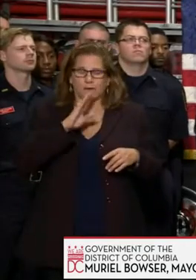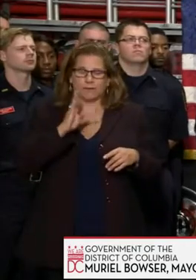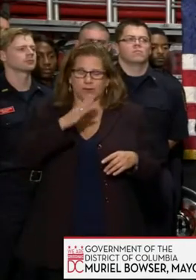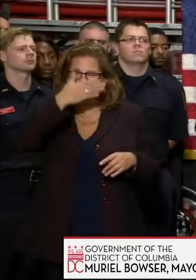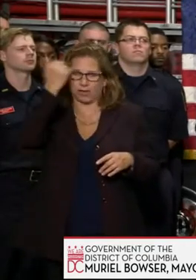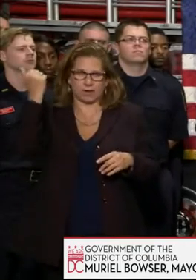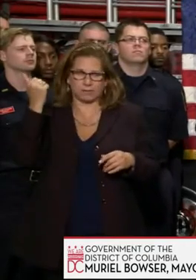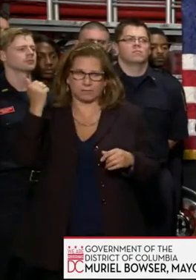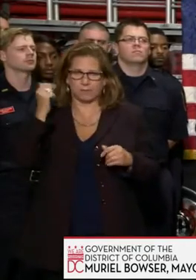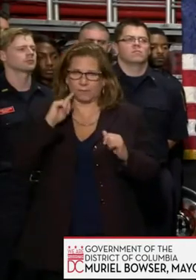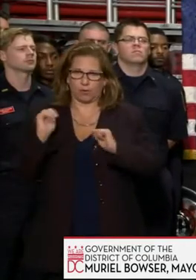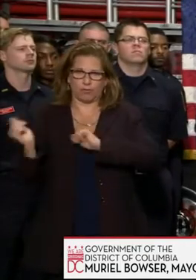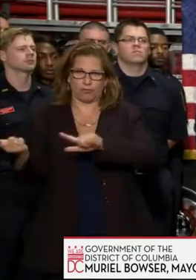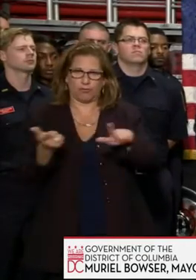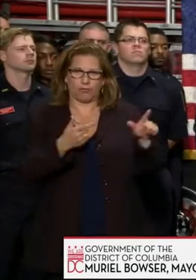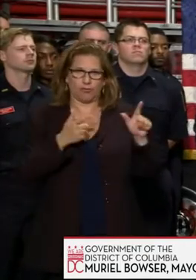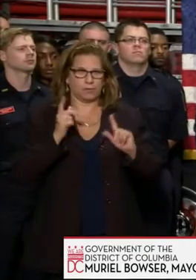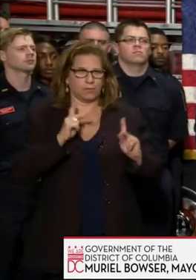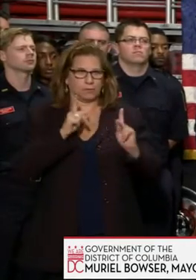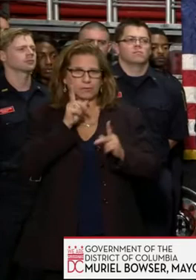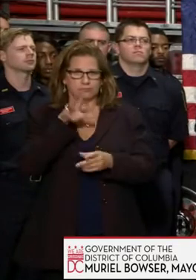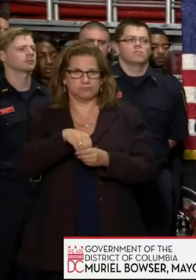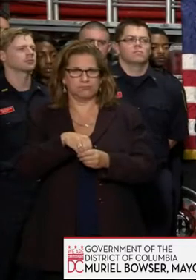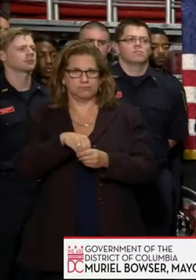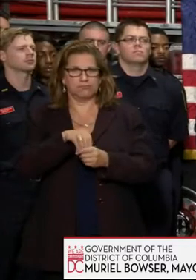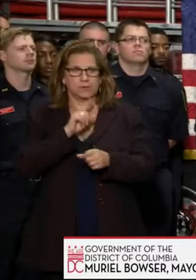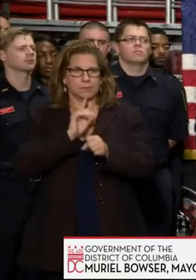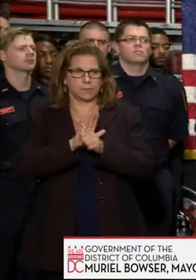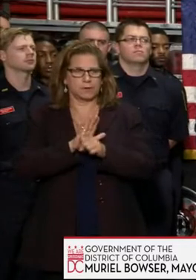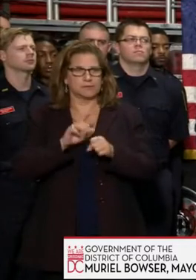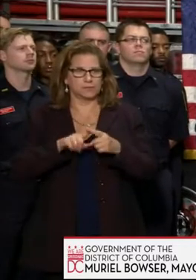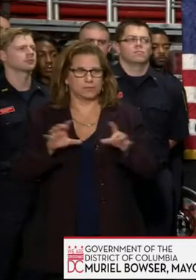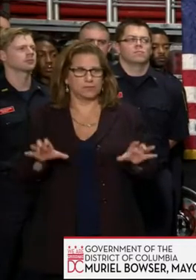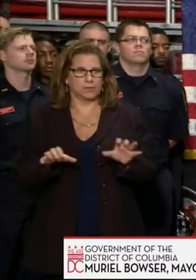AS FIREFIGHTERS, PARAMEDICS AND OFFICERS DID ON THAT DAY 17